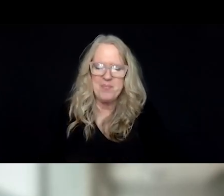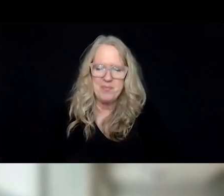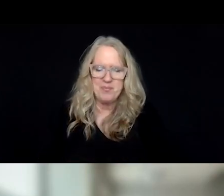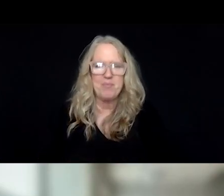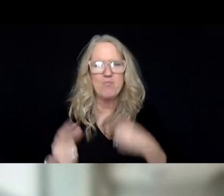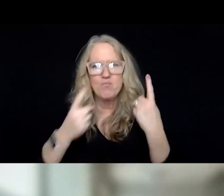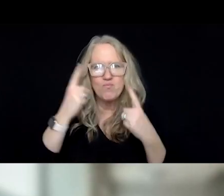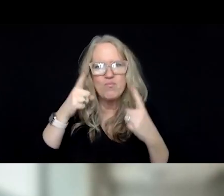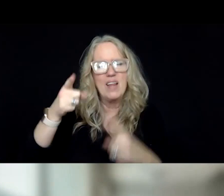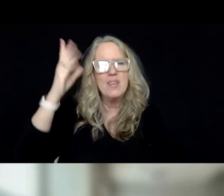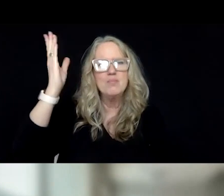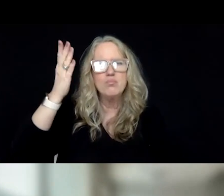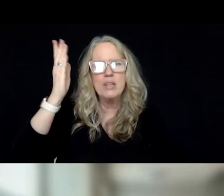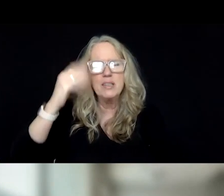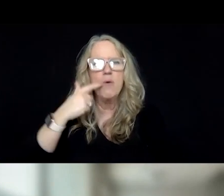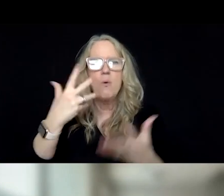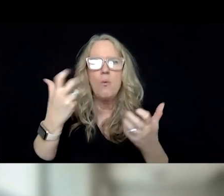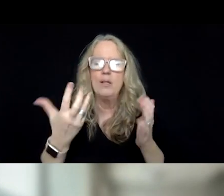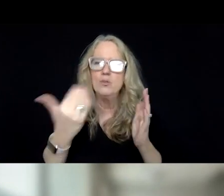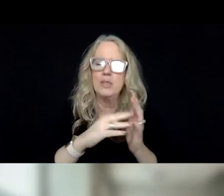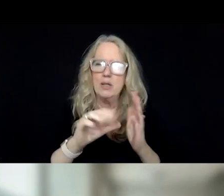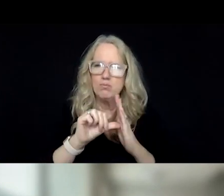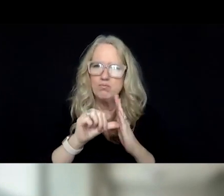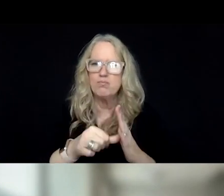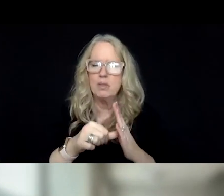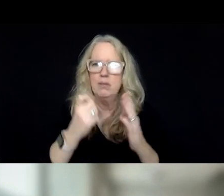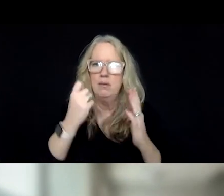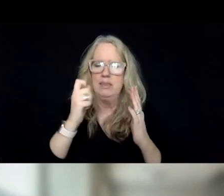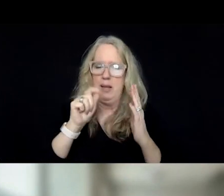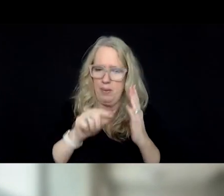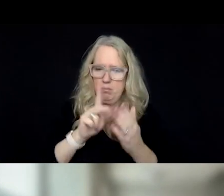I WANT TO REITERATE THE NEED THAT THIS PROJECT CONTINUES TO ADDRESS. IT